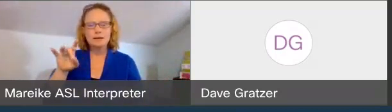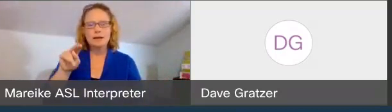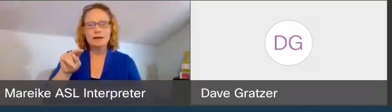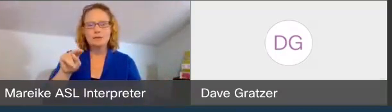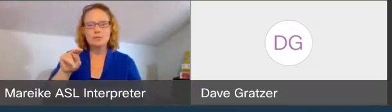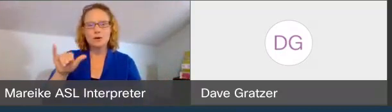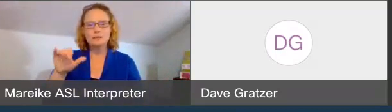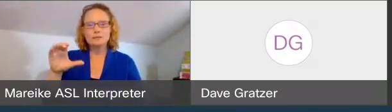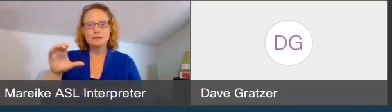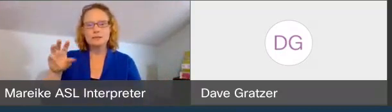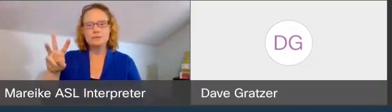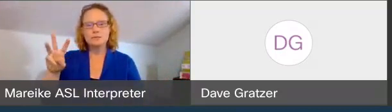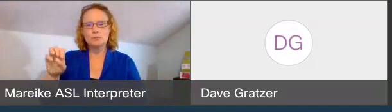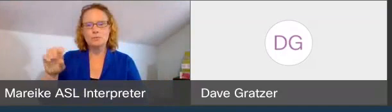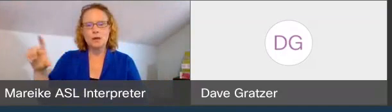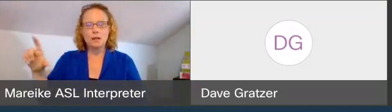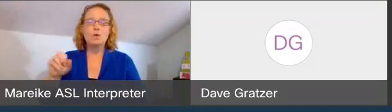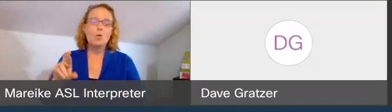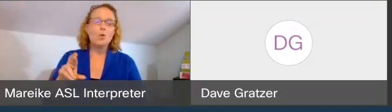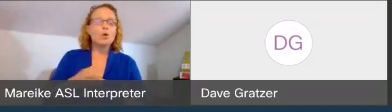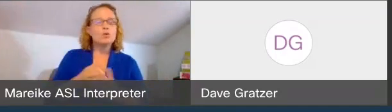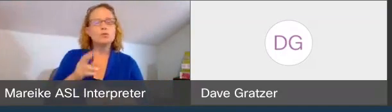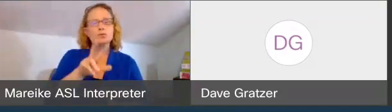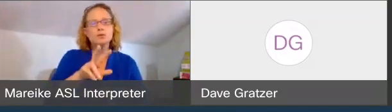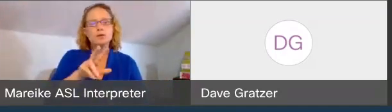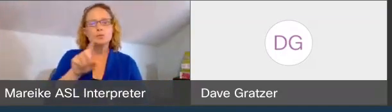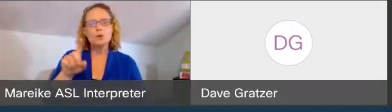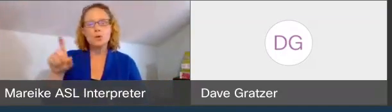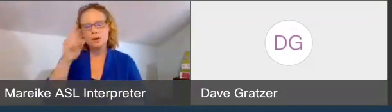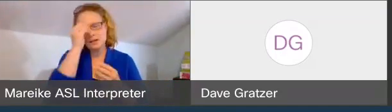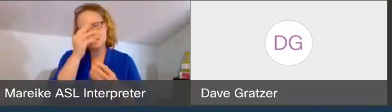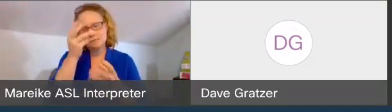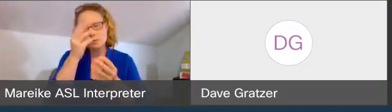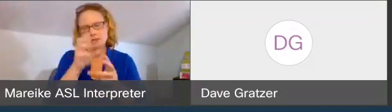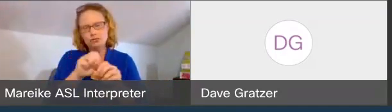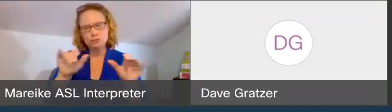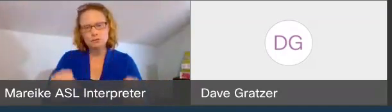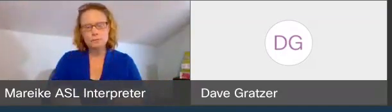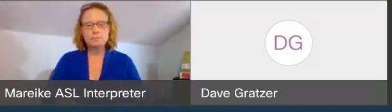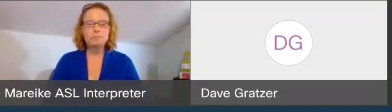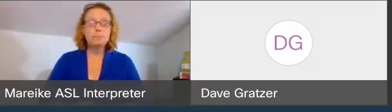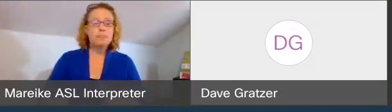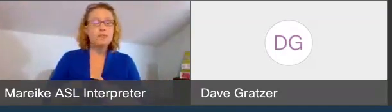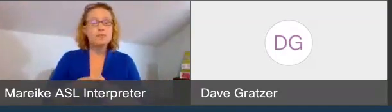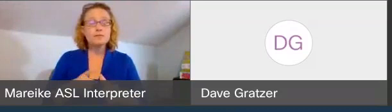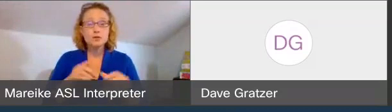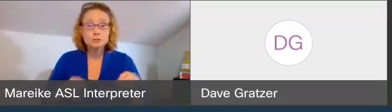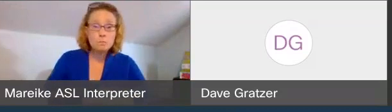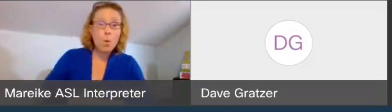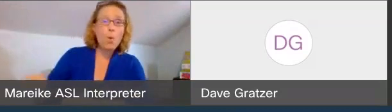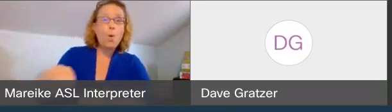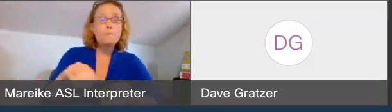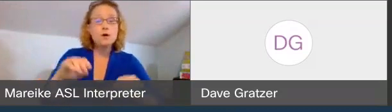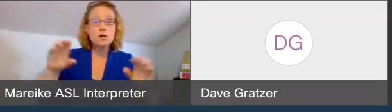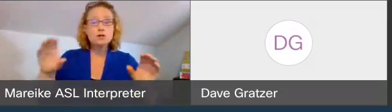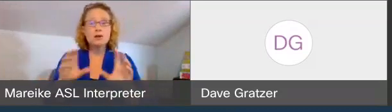or through our 311 Information System, the first Mobile Crisis Teams, these teams respond to people